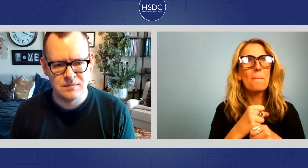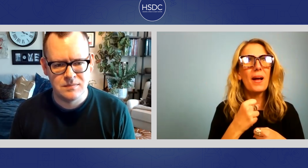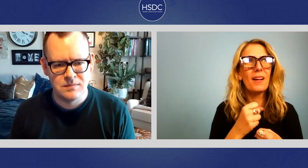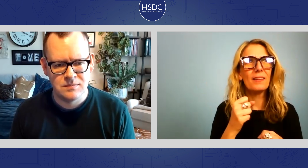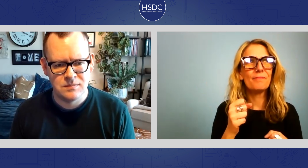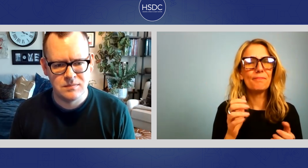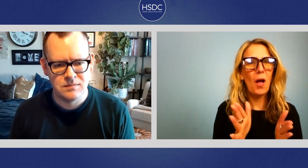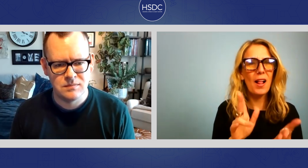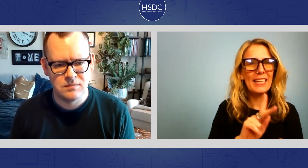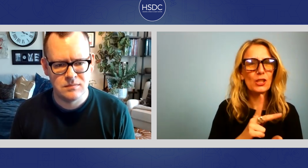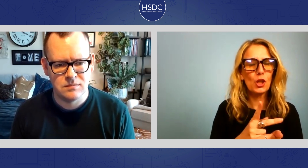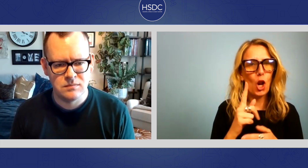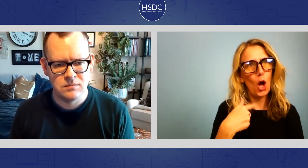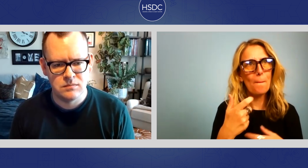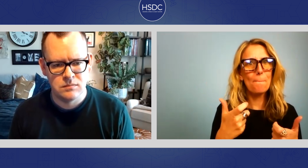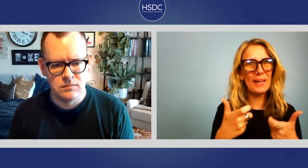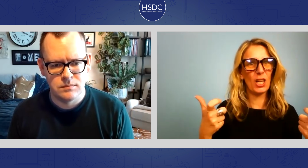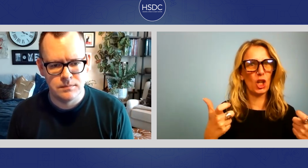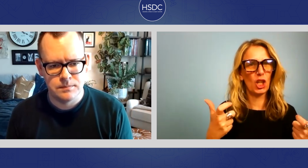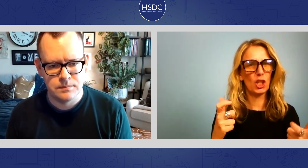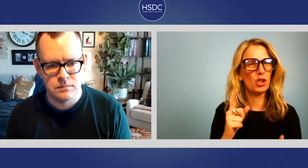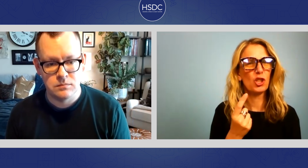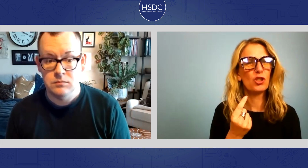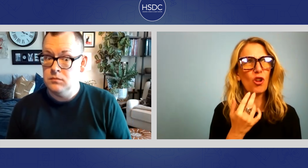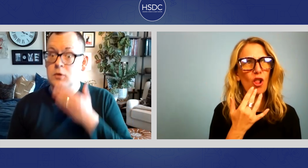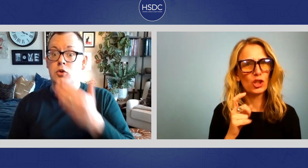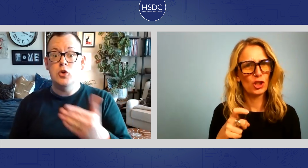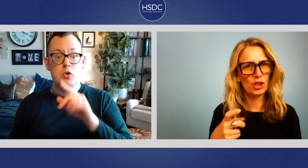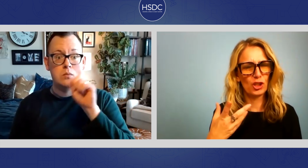Okay, so what makes a small kitchen look bigger what do you do with colors or what?